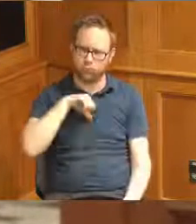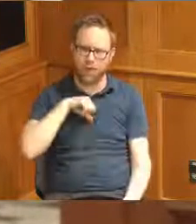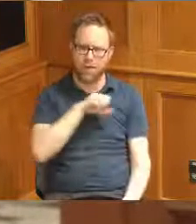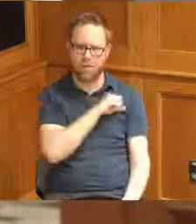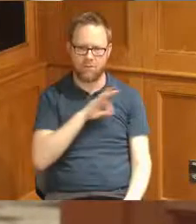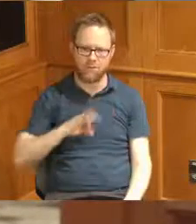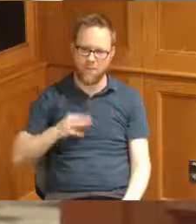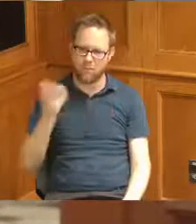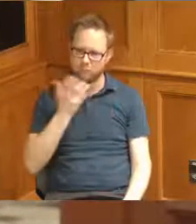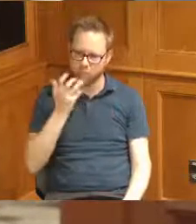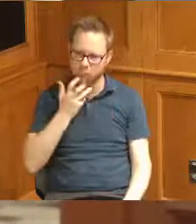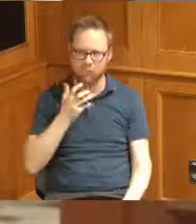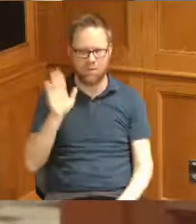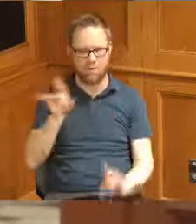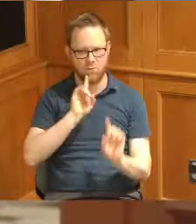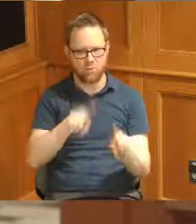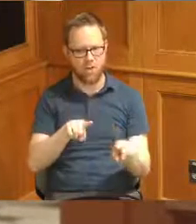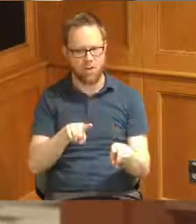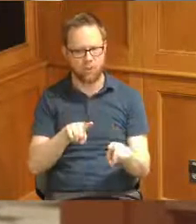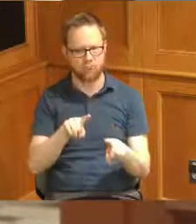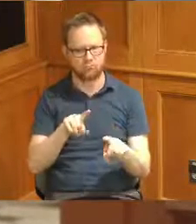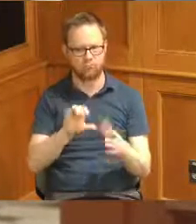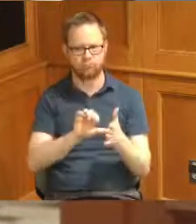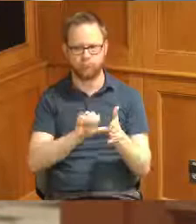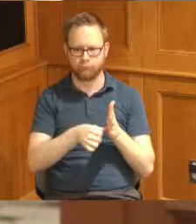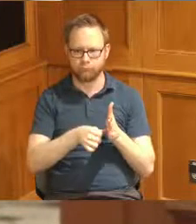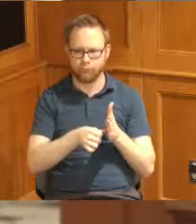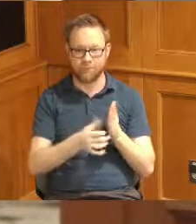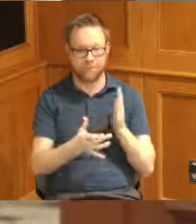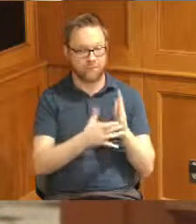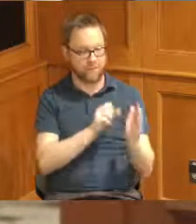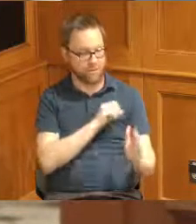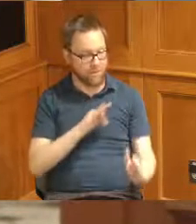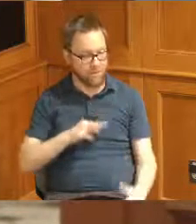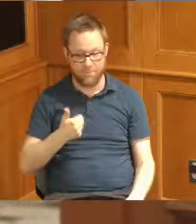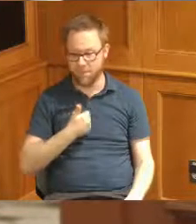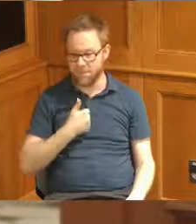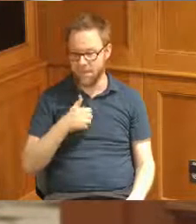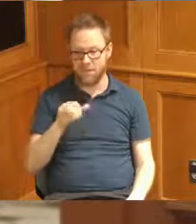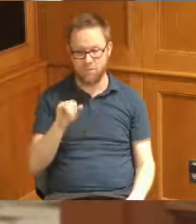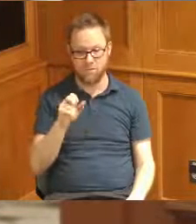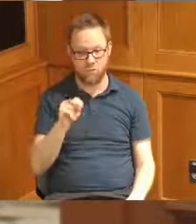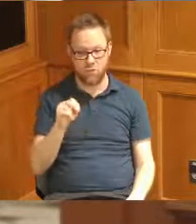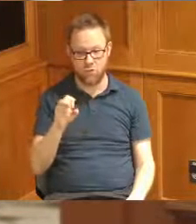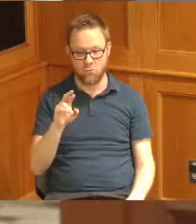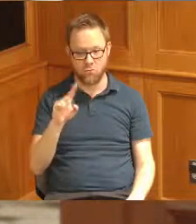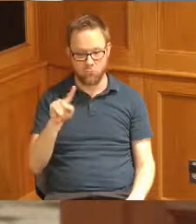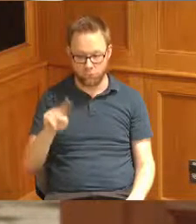and their reaction to this we had the technical staff myself Sean Cruz Scott Brown all responded